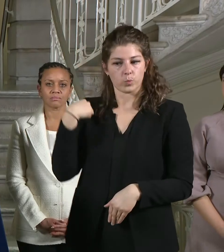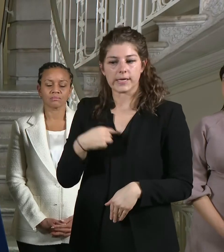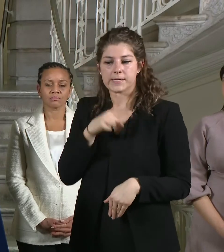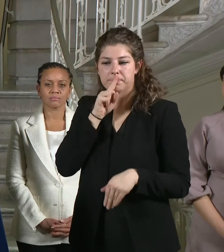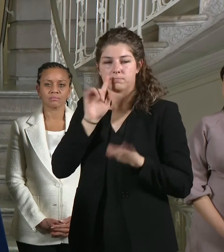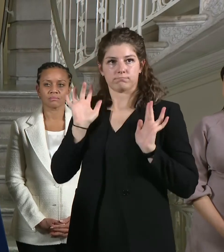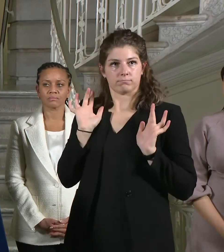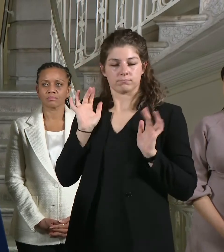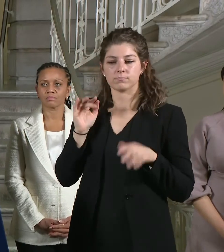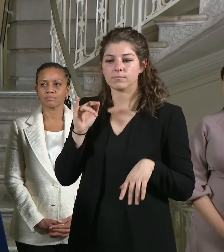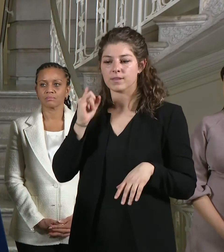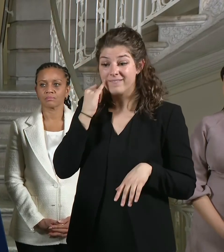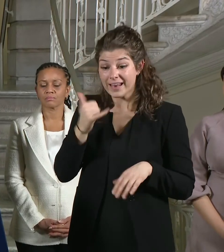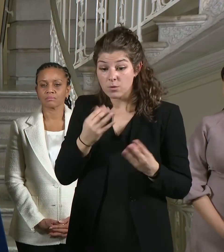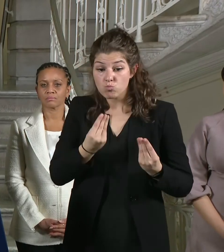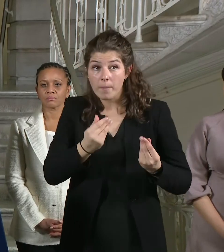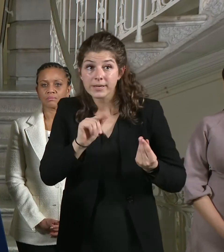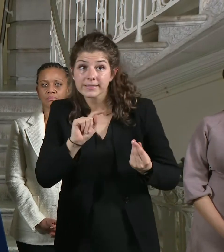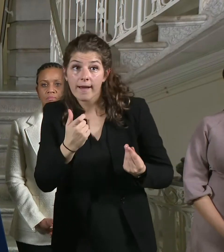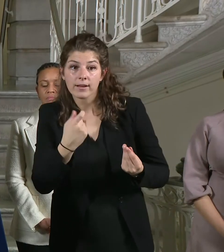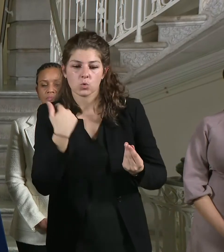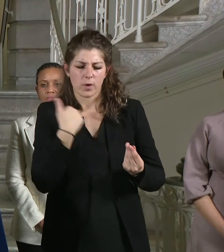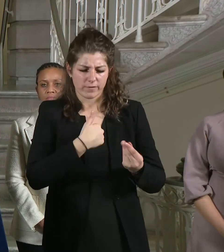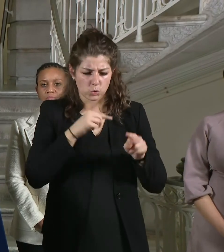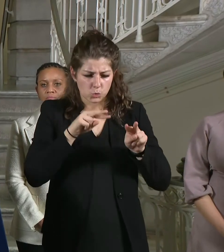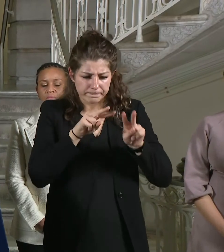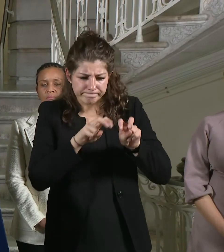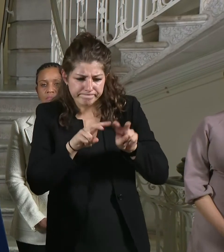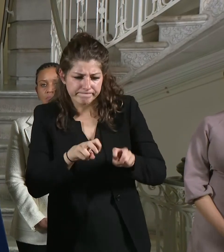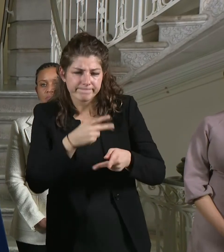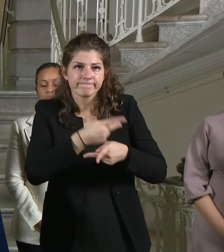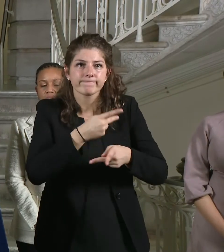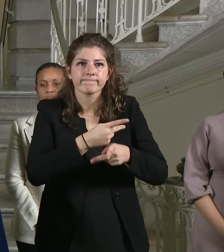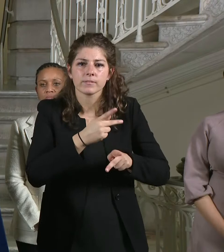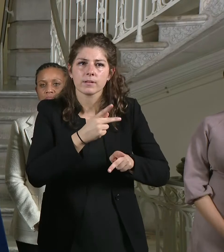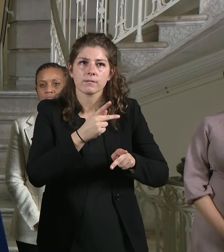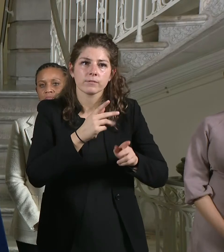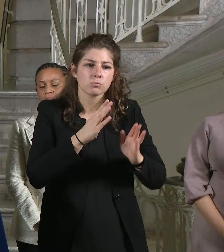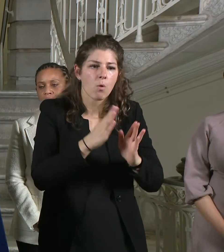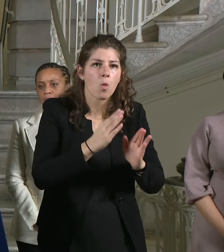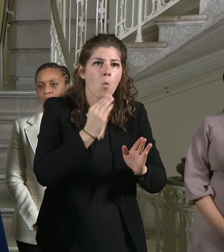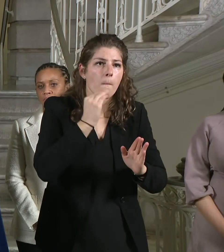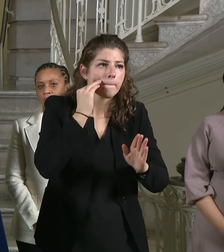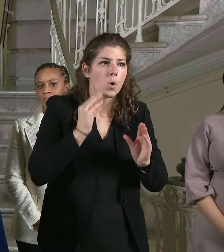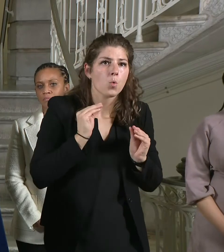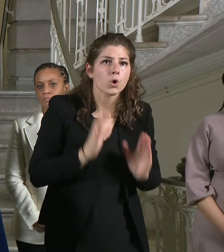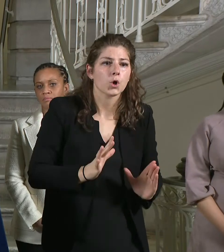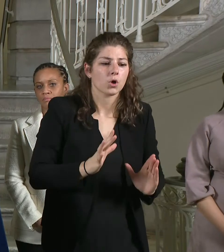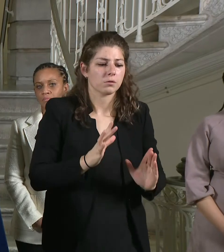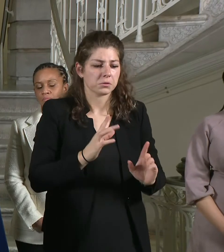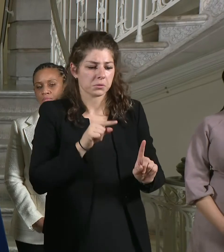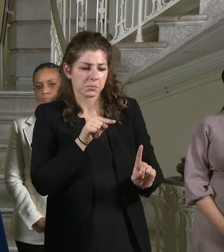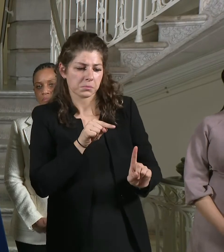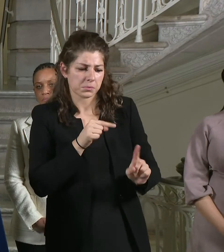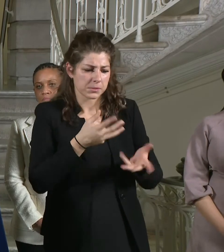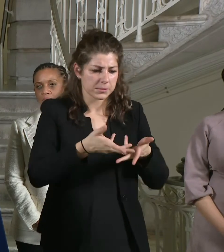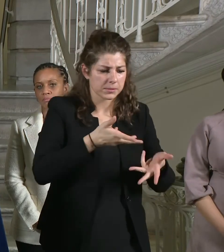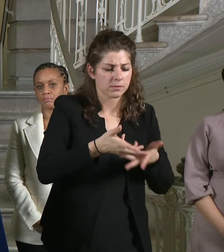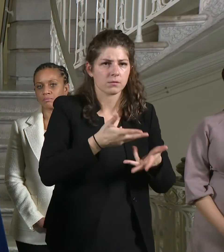CONTROL INCOME TAX. IF WE DO A PROPERTY TAX